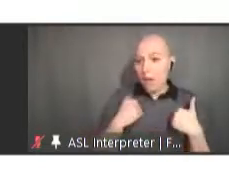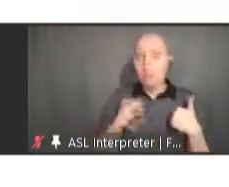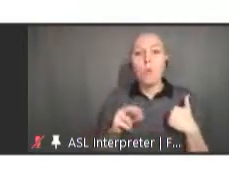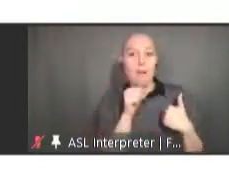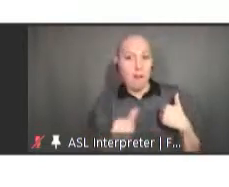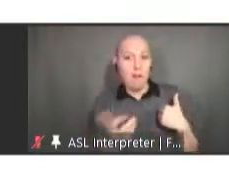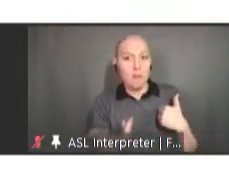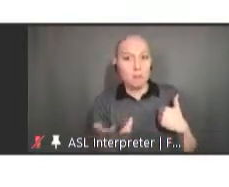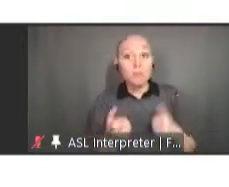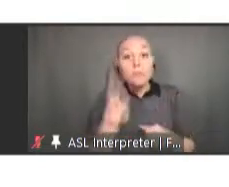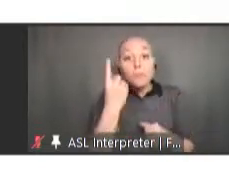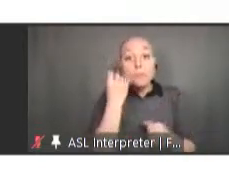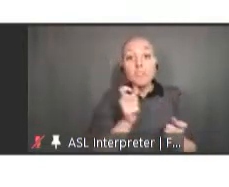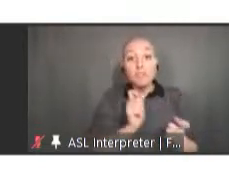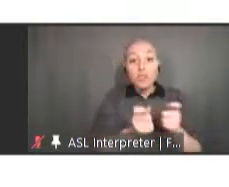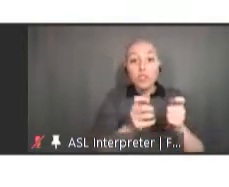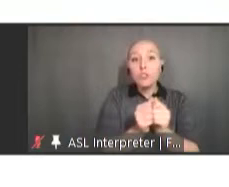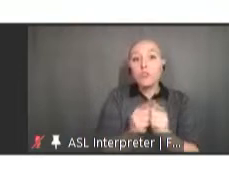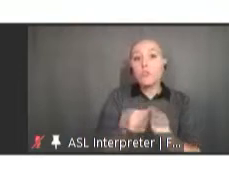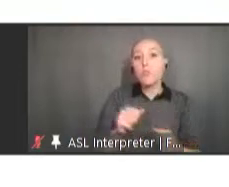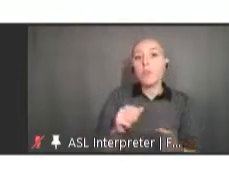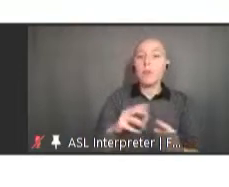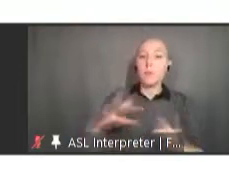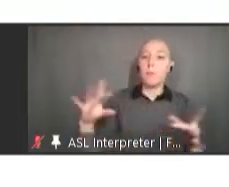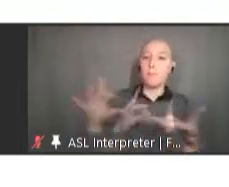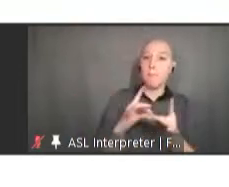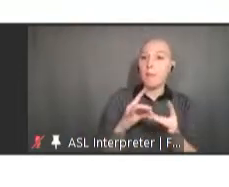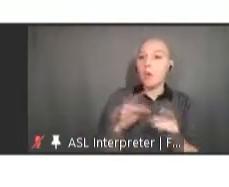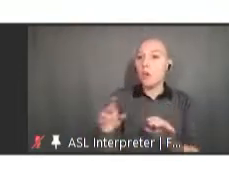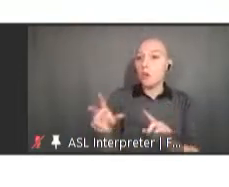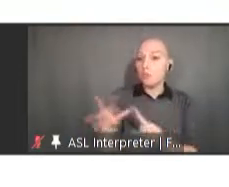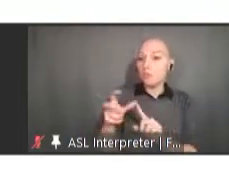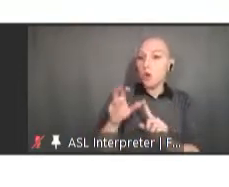binding domain of the spike protein result in the vaccine strain being less well matched